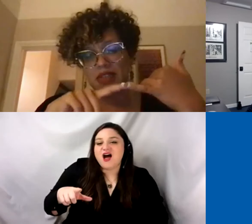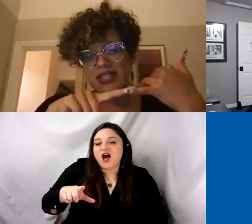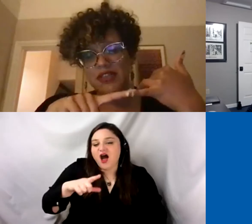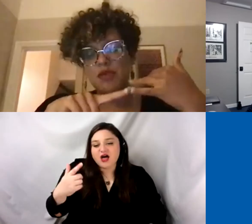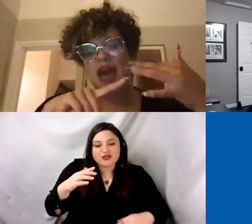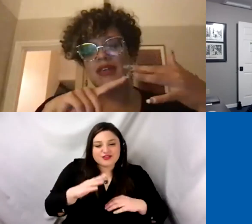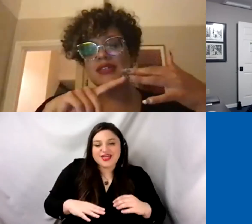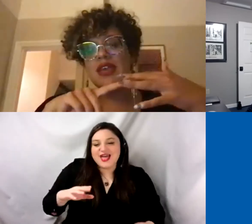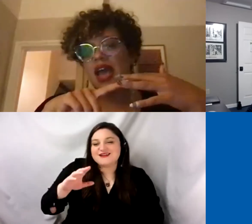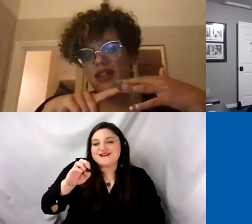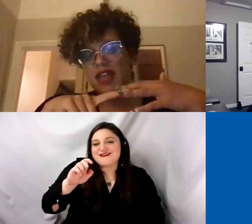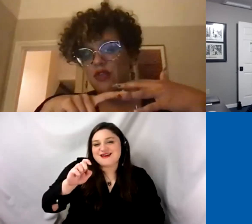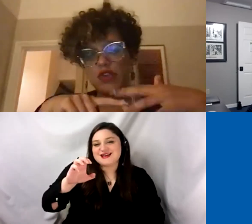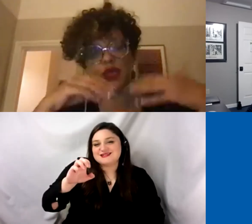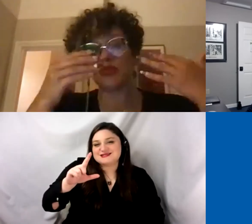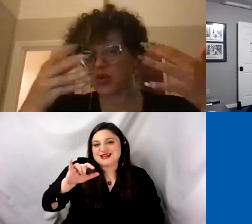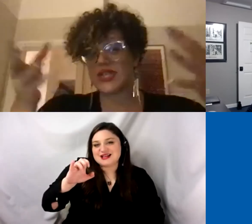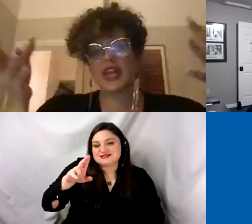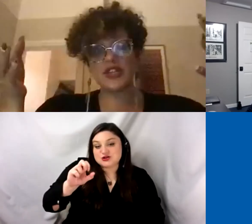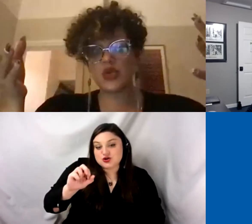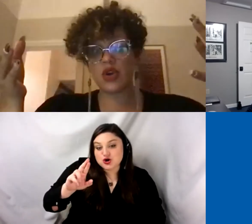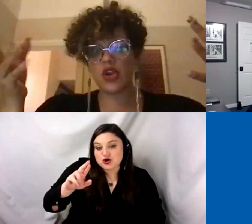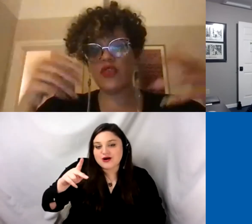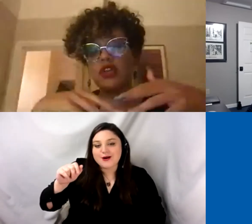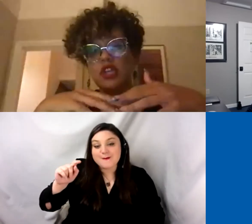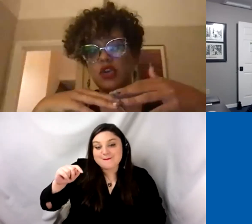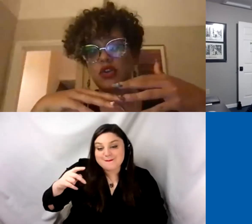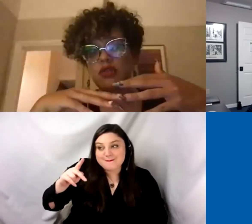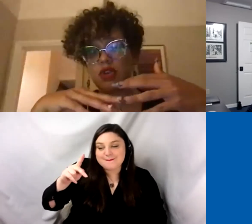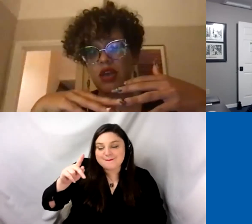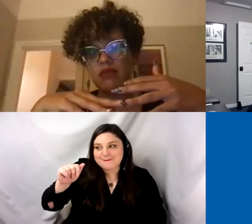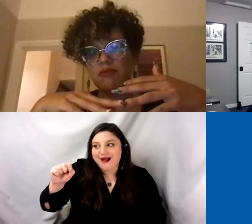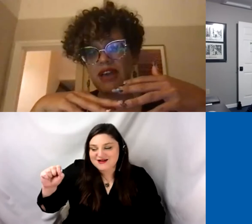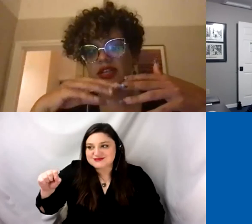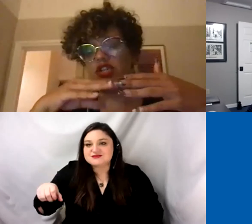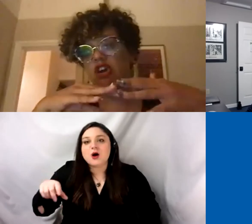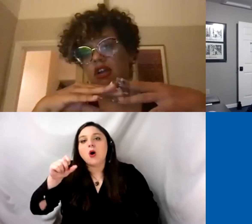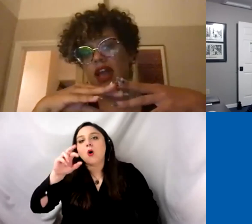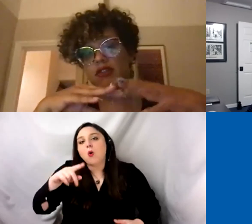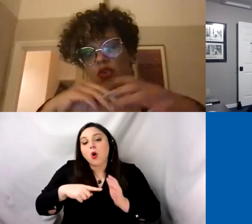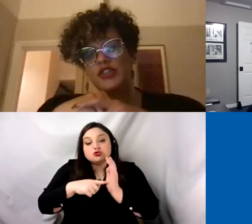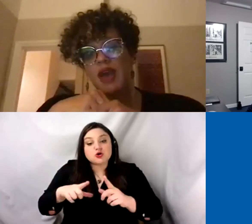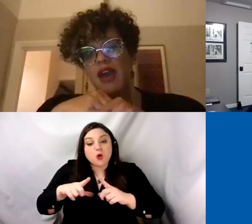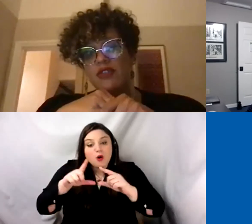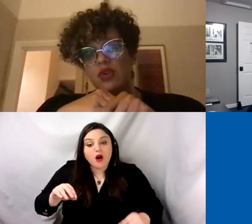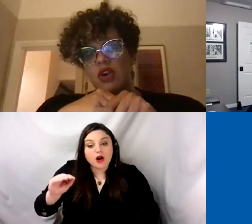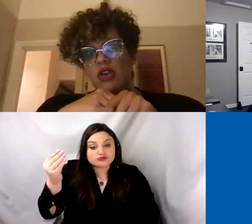your vaccination card and there are mechanisms